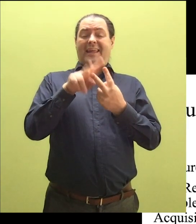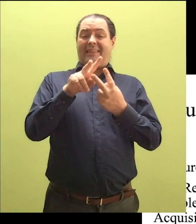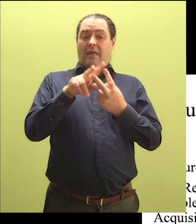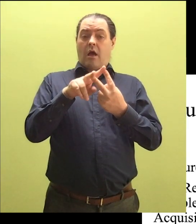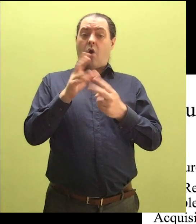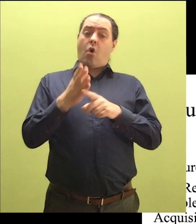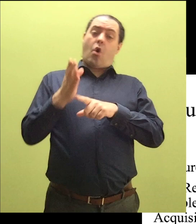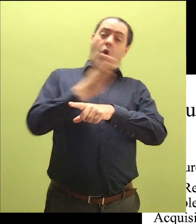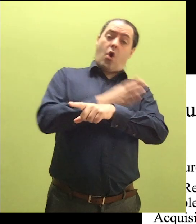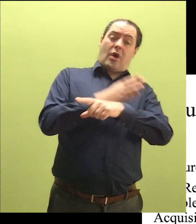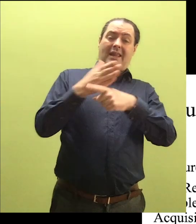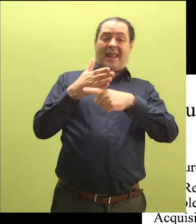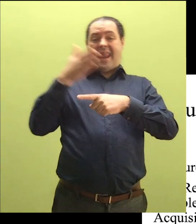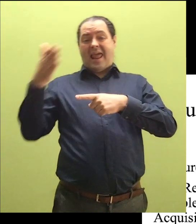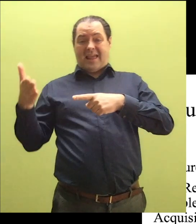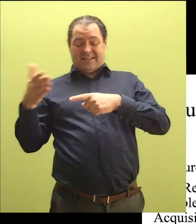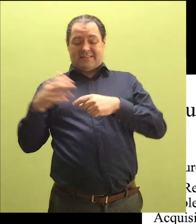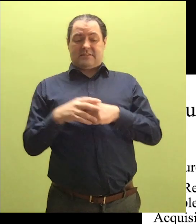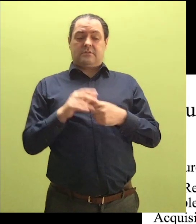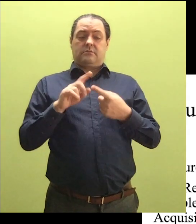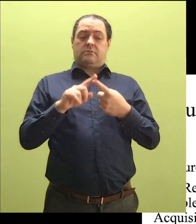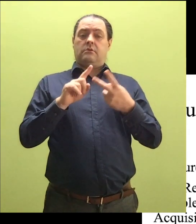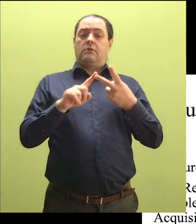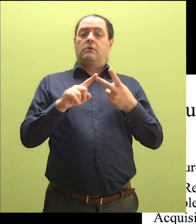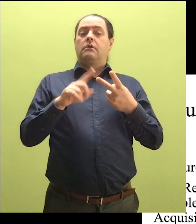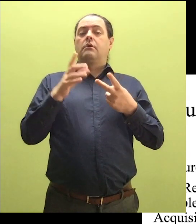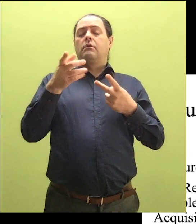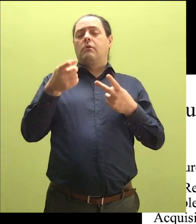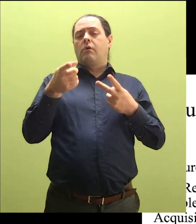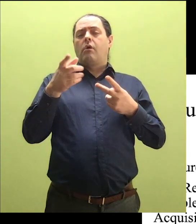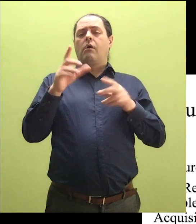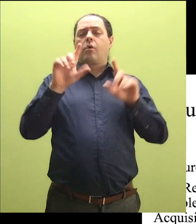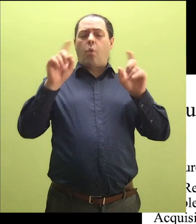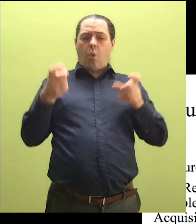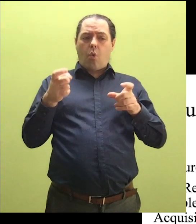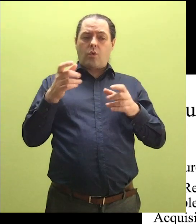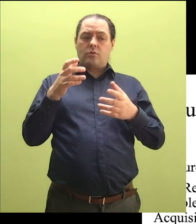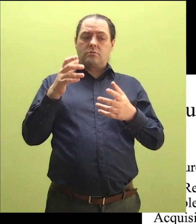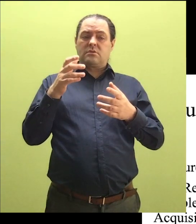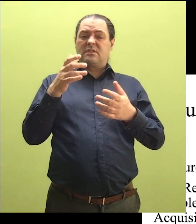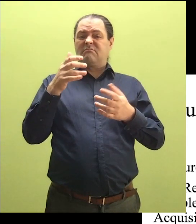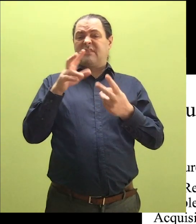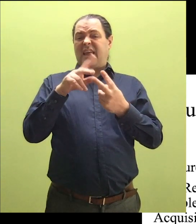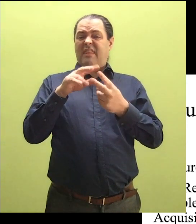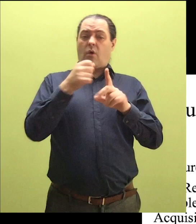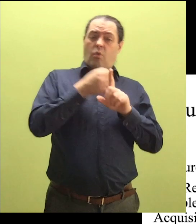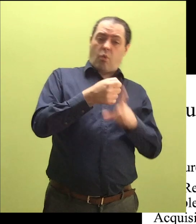either causative or inchoative. simplex, and 1 refers to